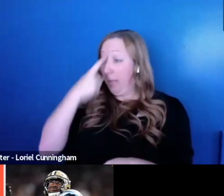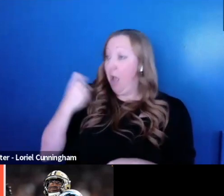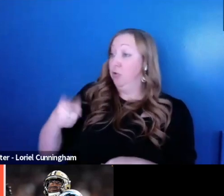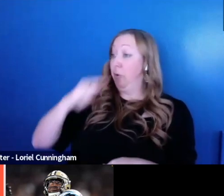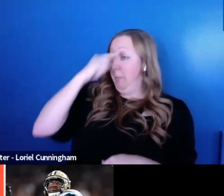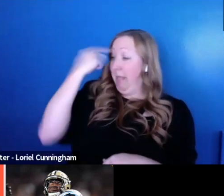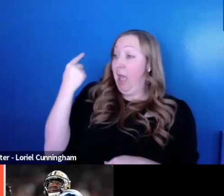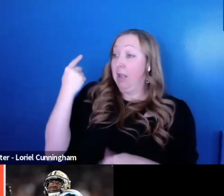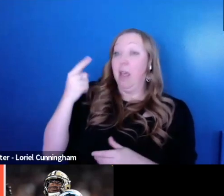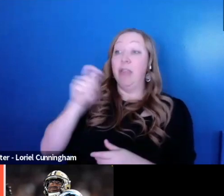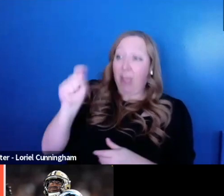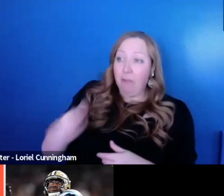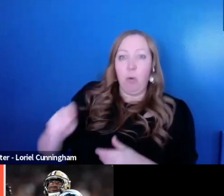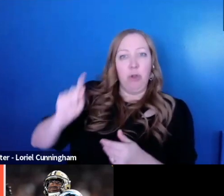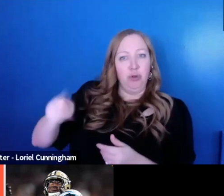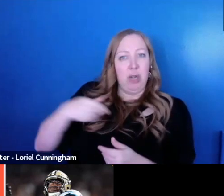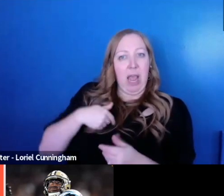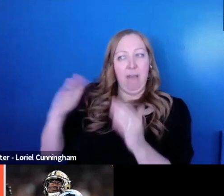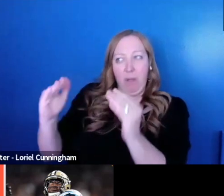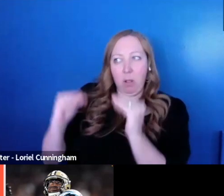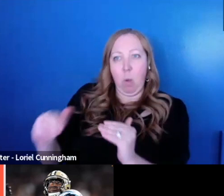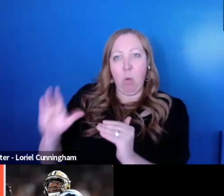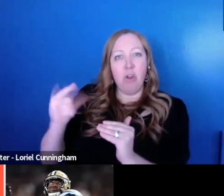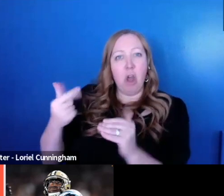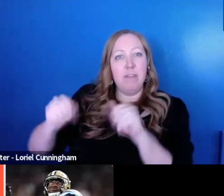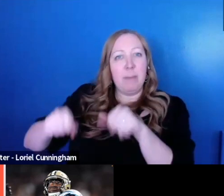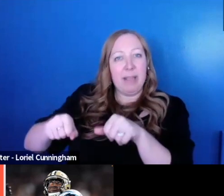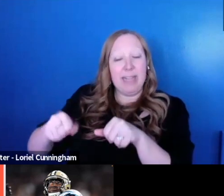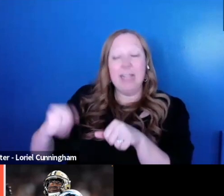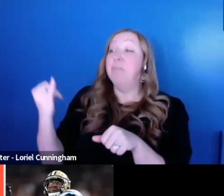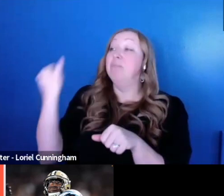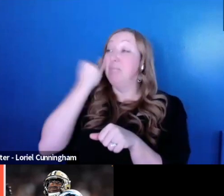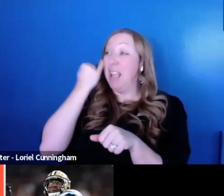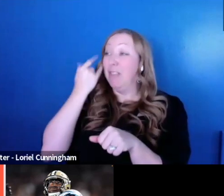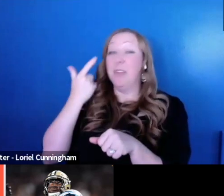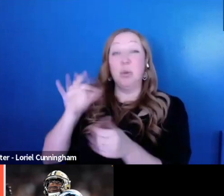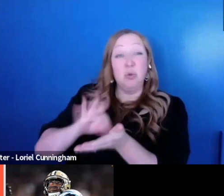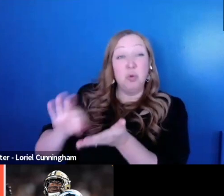if you don't in some kind of way measure up to that in the testing, then